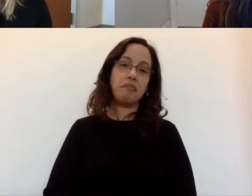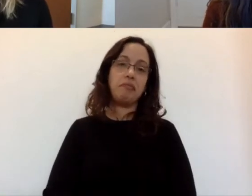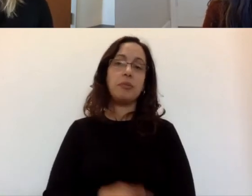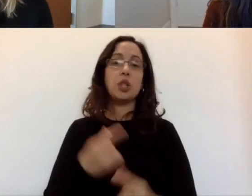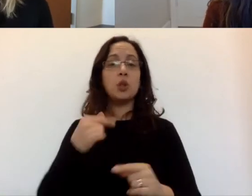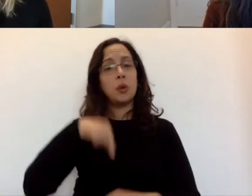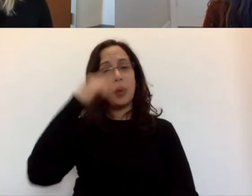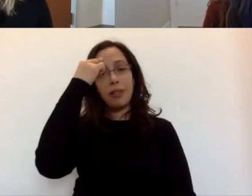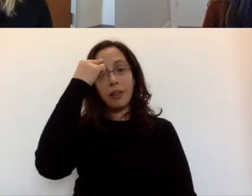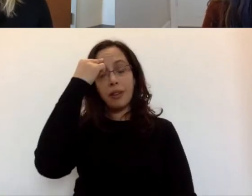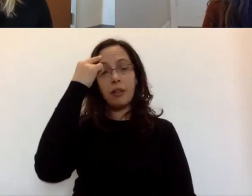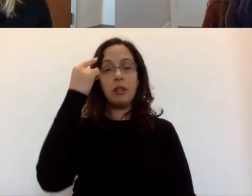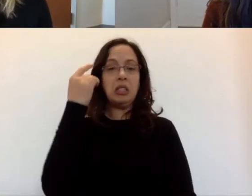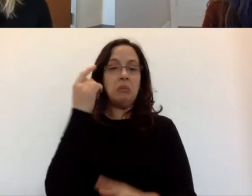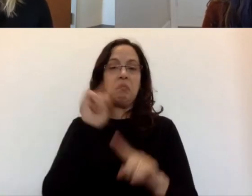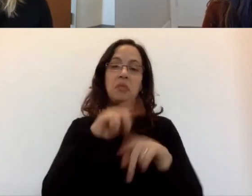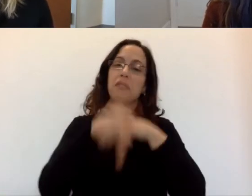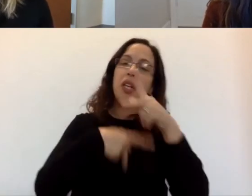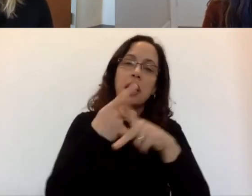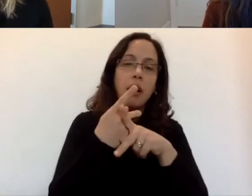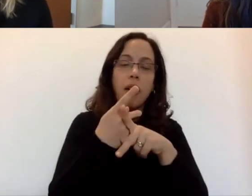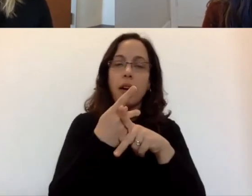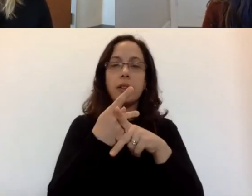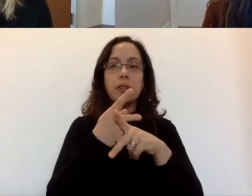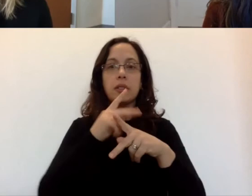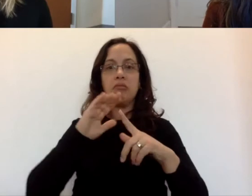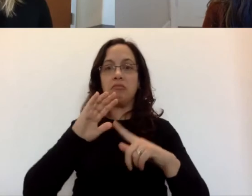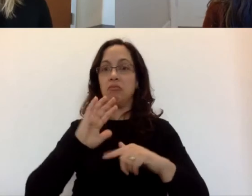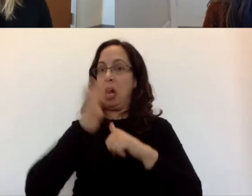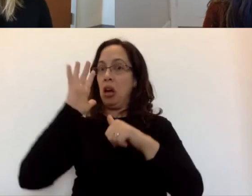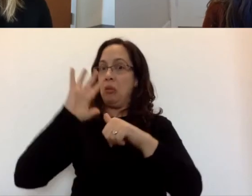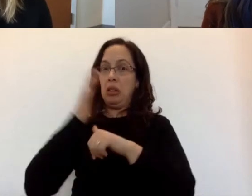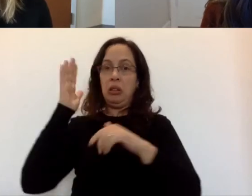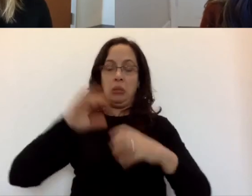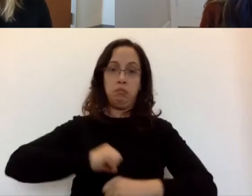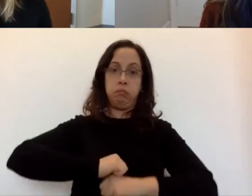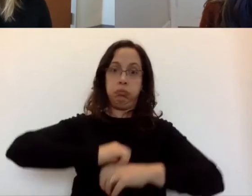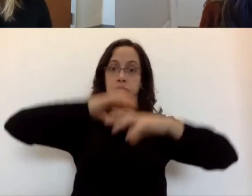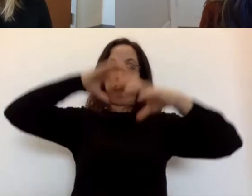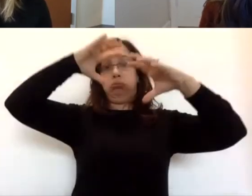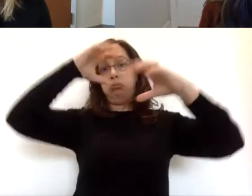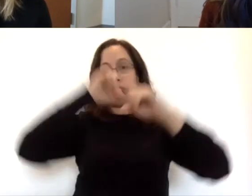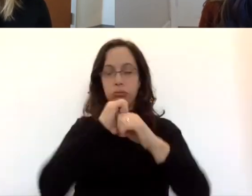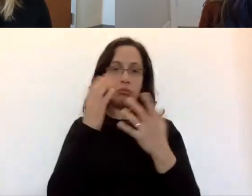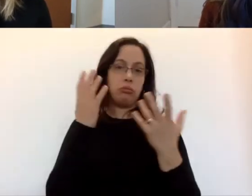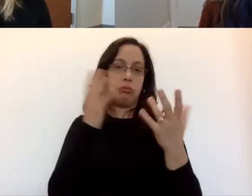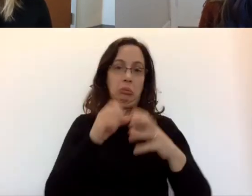you know the kinds of popular uprisings that for instance protested French colonial rule